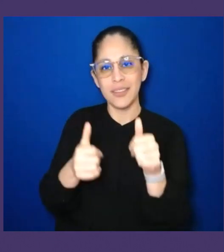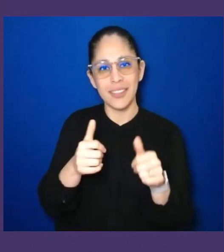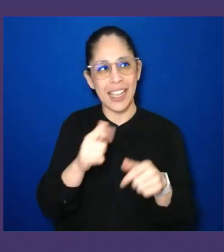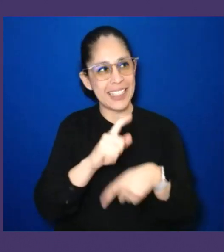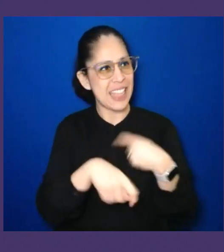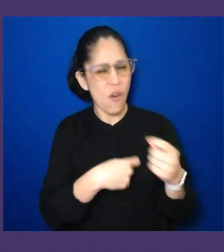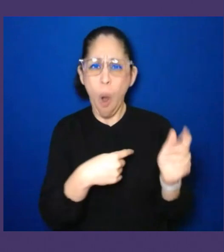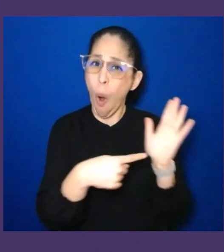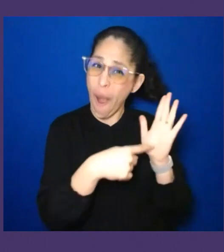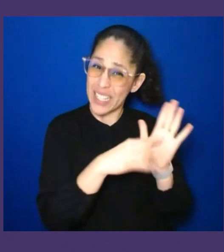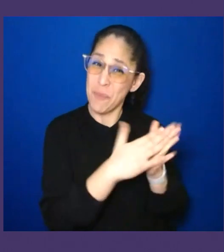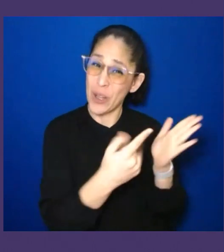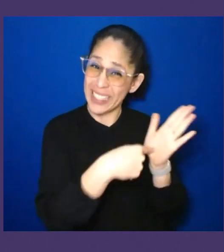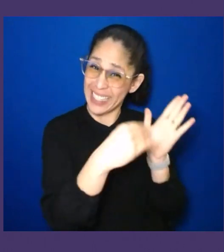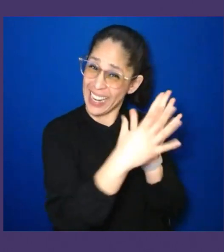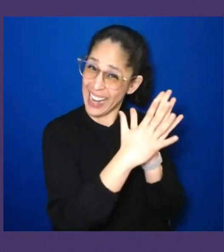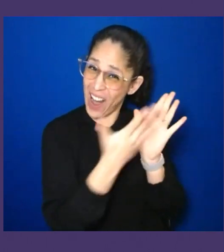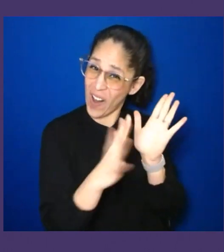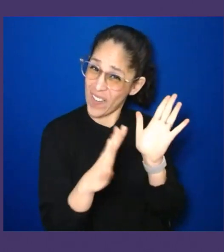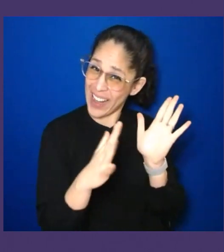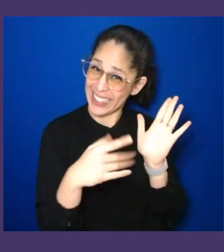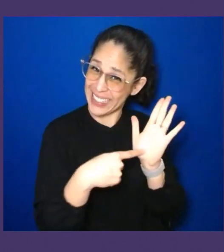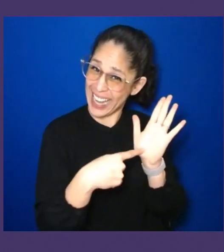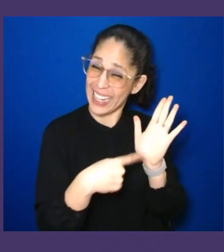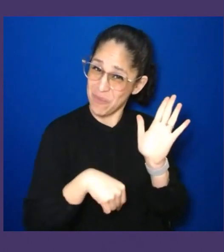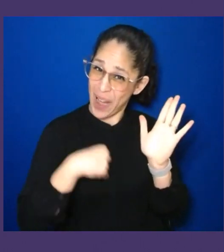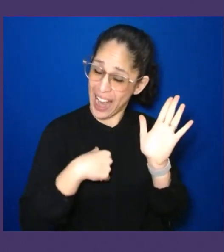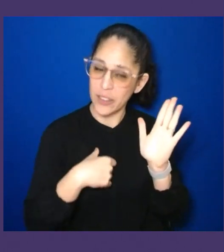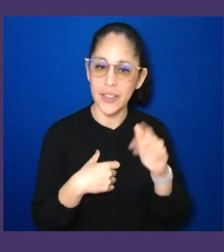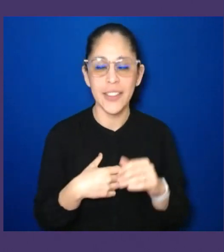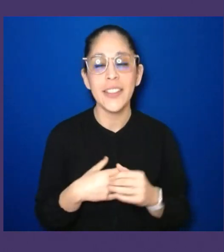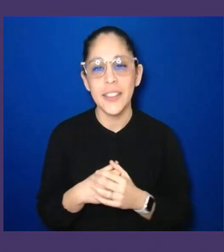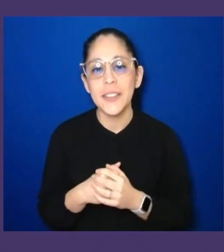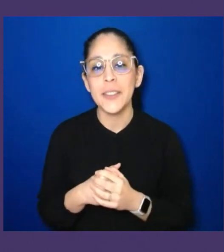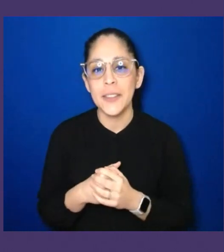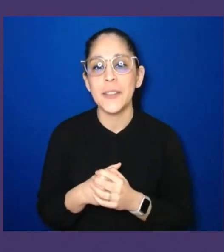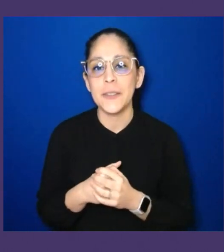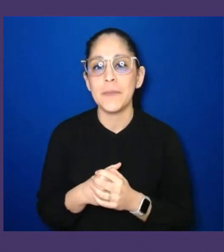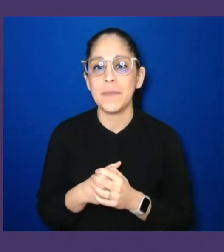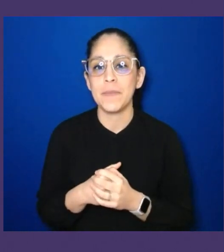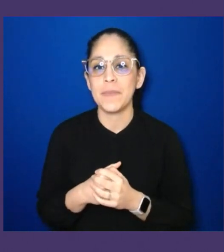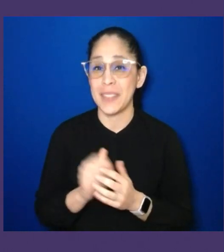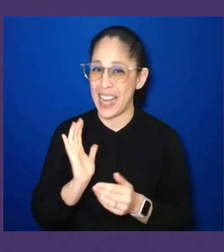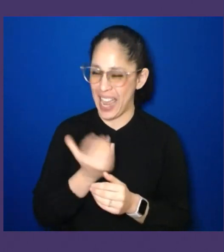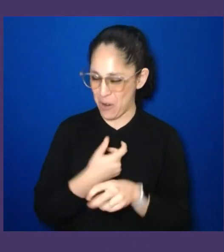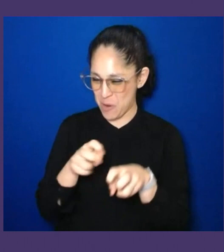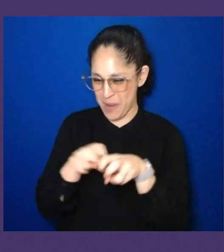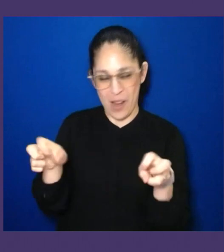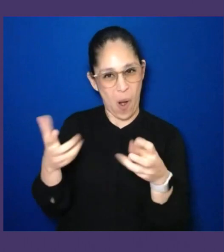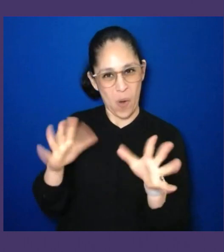Jamie Dean: I have started us off strong in our panel with jumping right to the jugular vein of